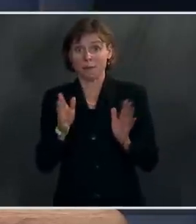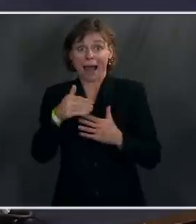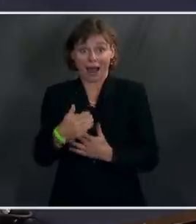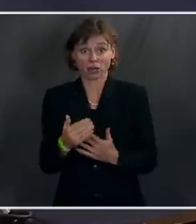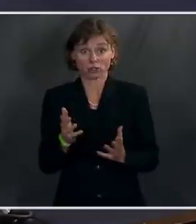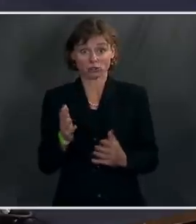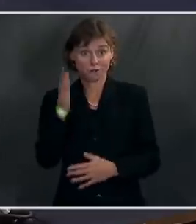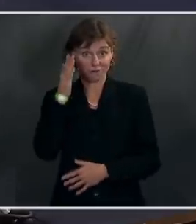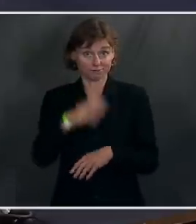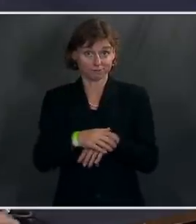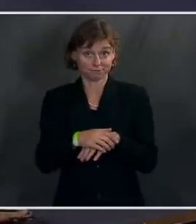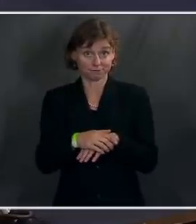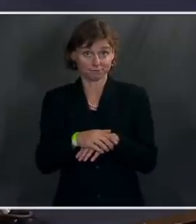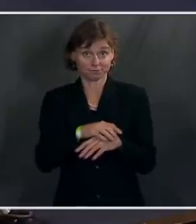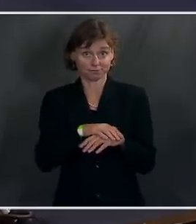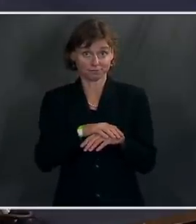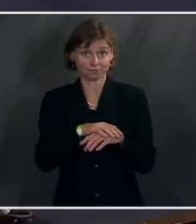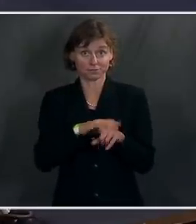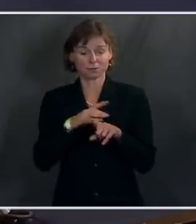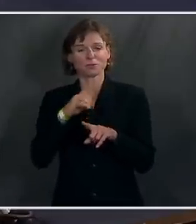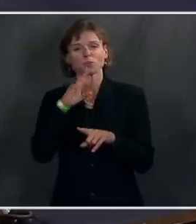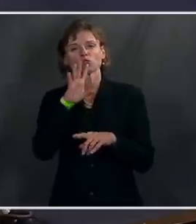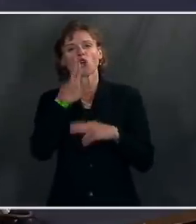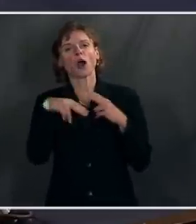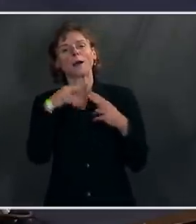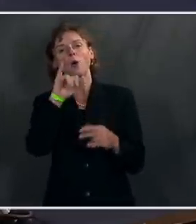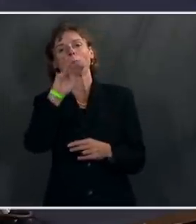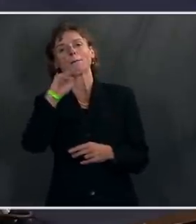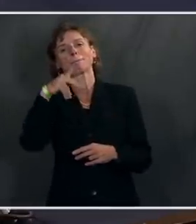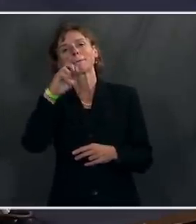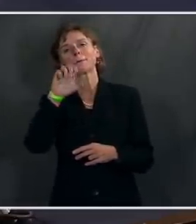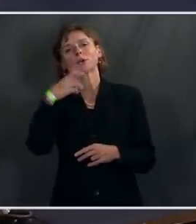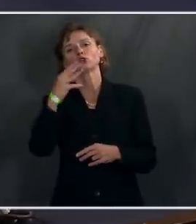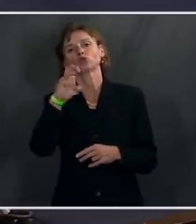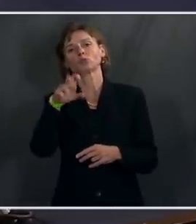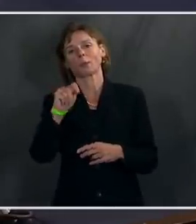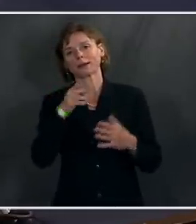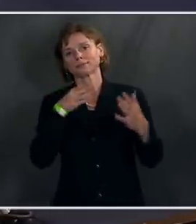The impeachment managers have now laid out their case. Trump's team is leaving open the door,